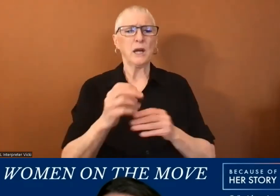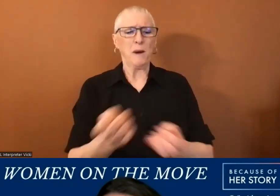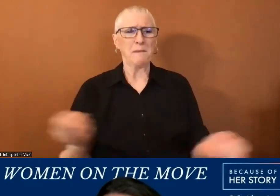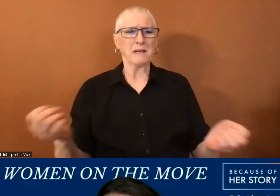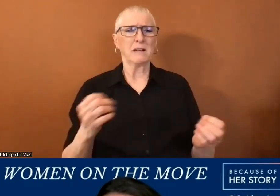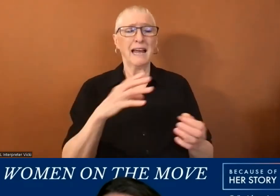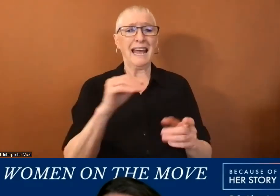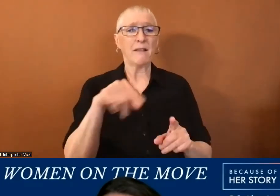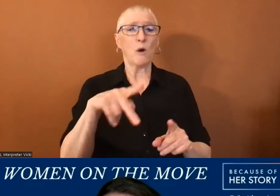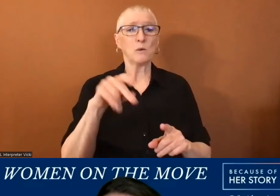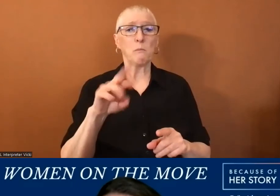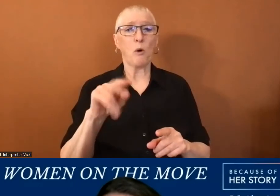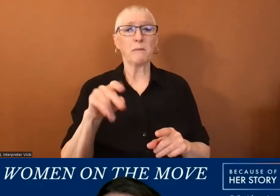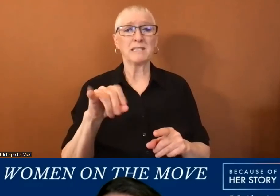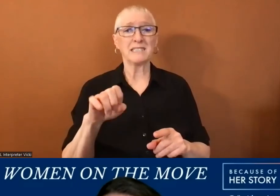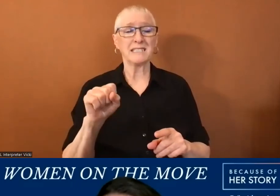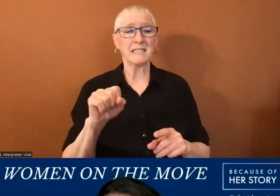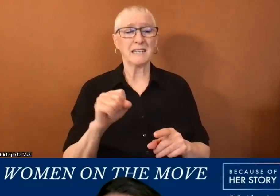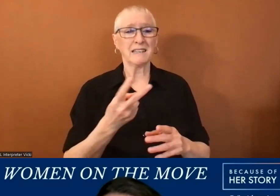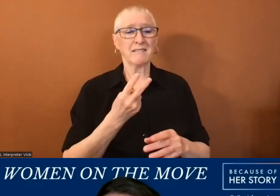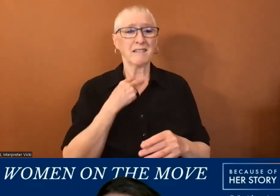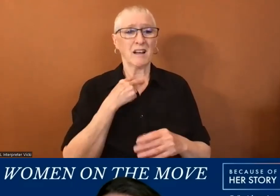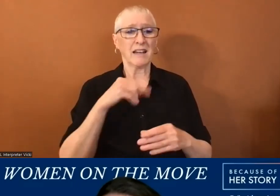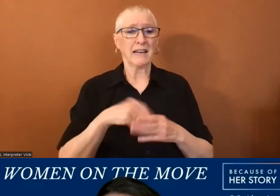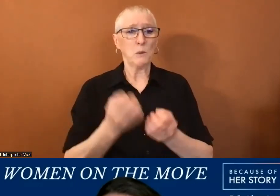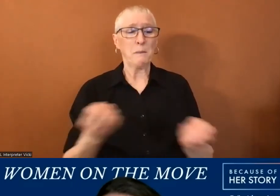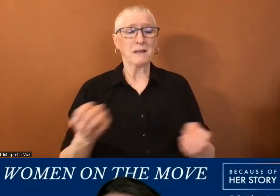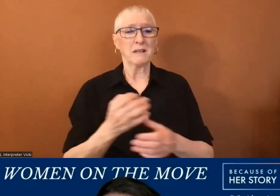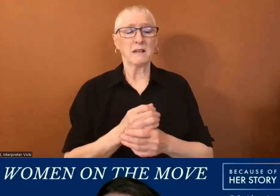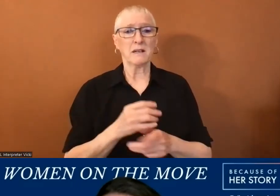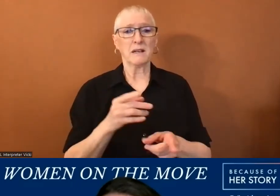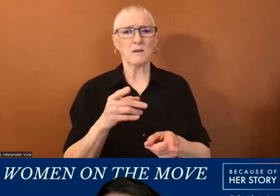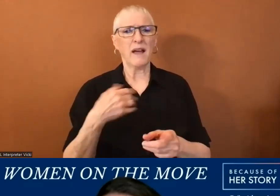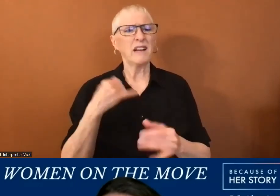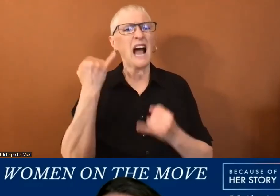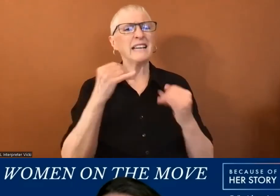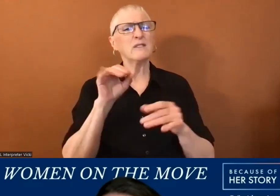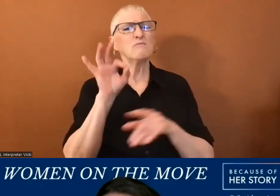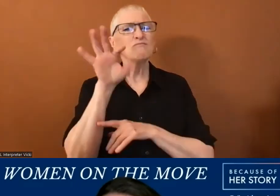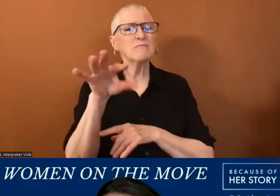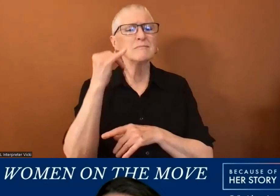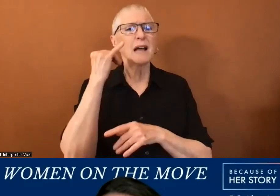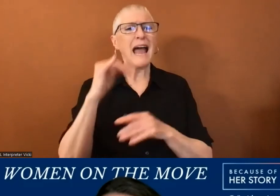getting entangled. Do you have any tips, uh for ways people could help reduce these entanglements or